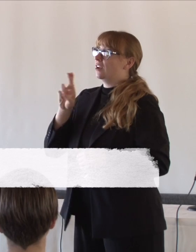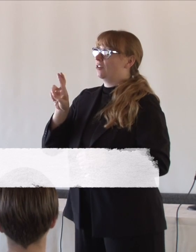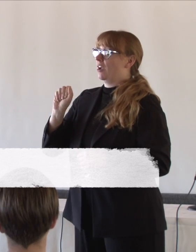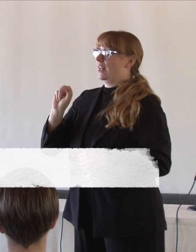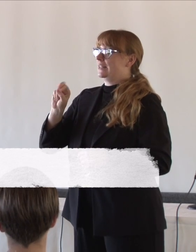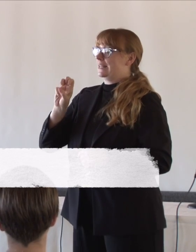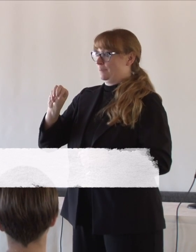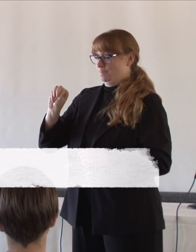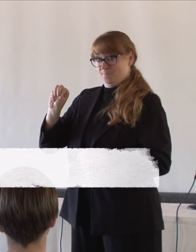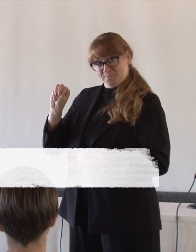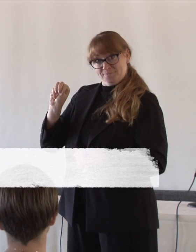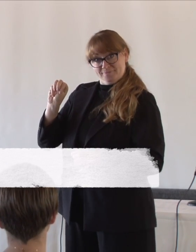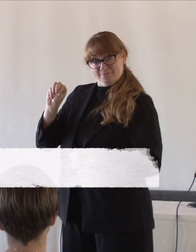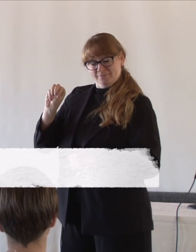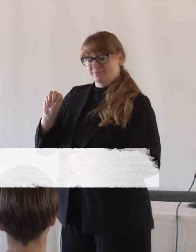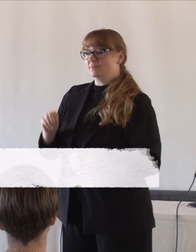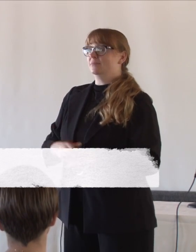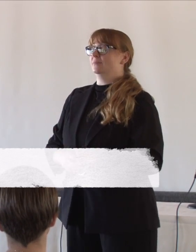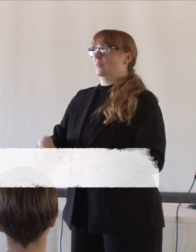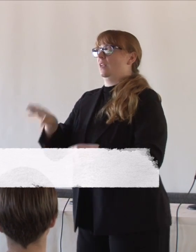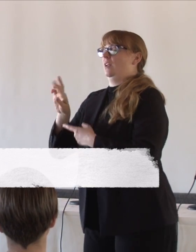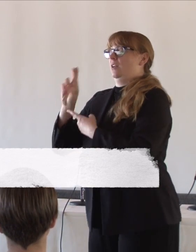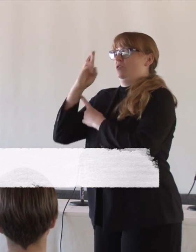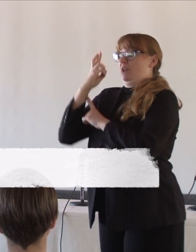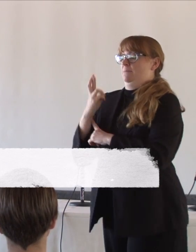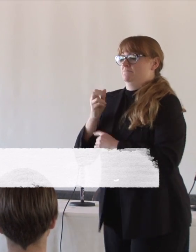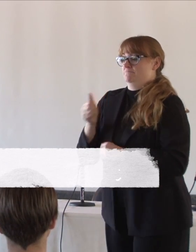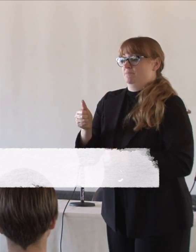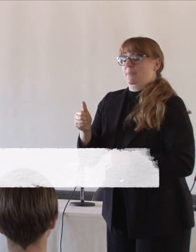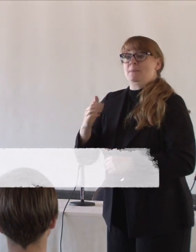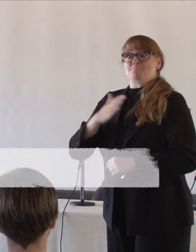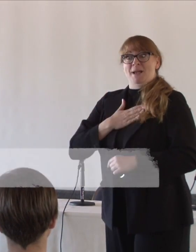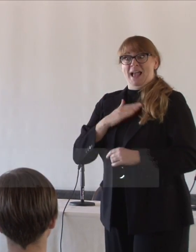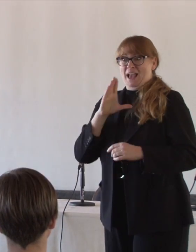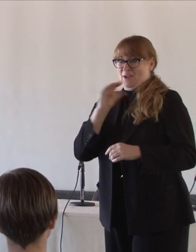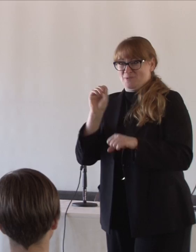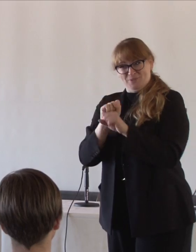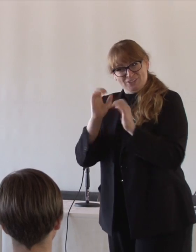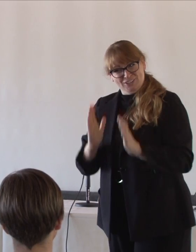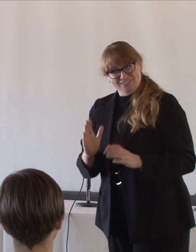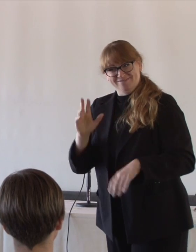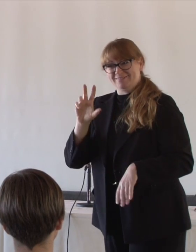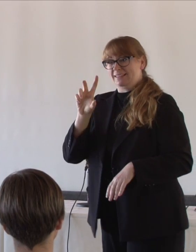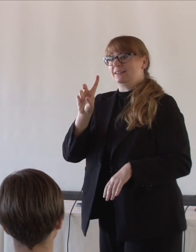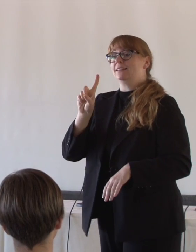Our next guest speaker is Ranem. She was my co-worker at